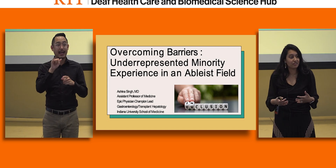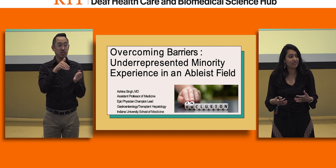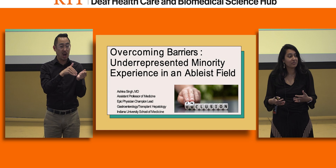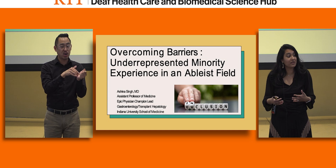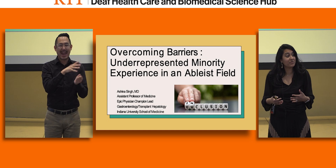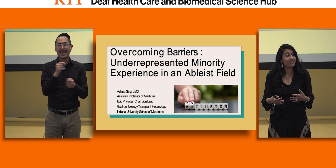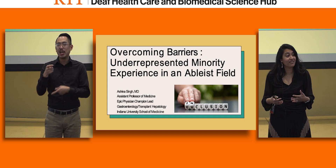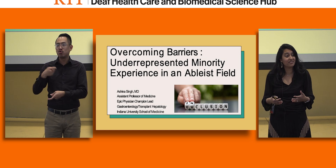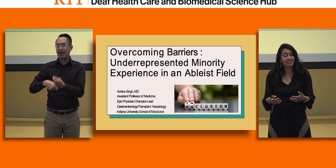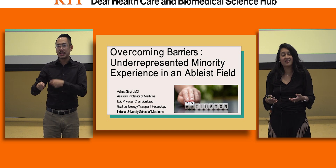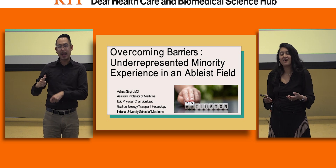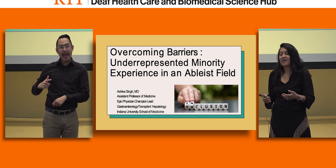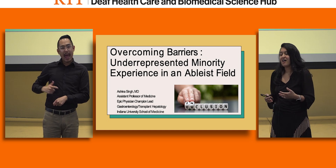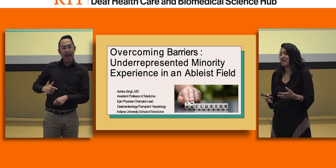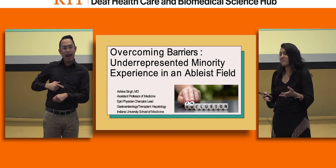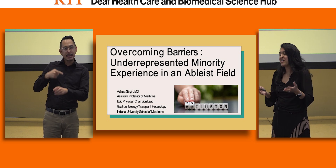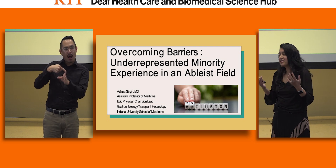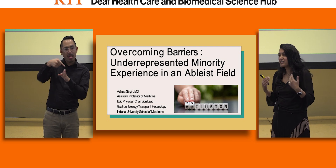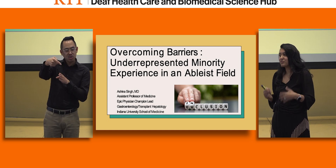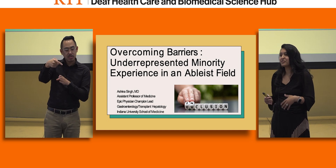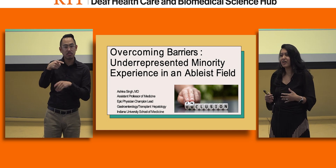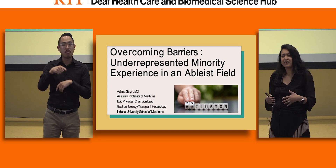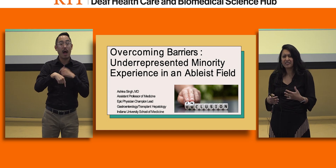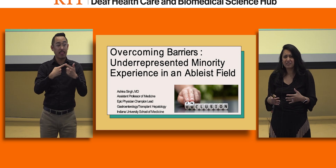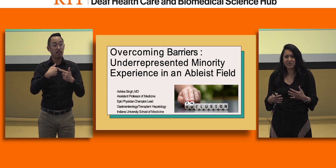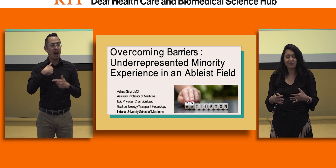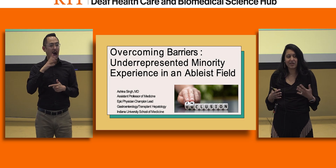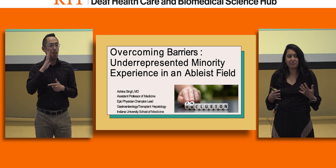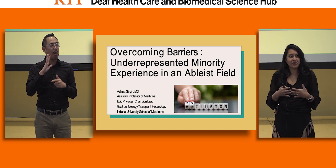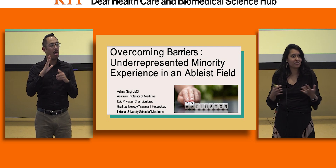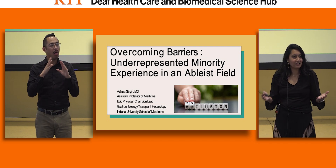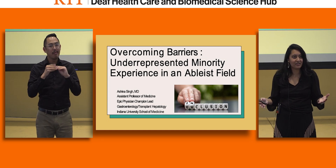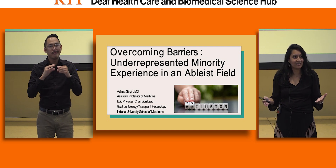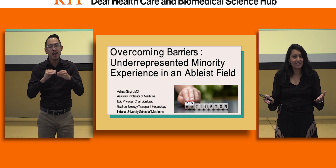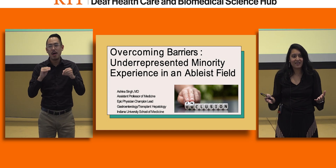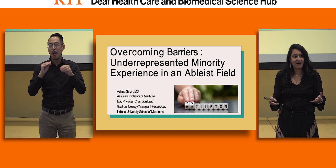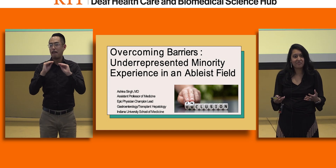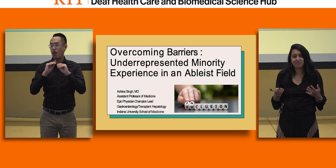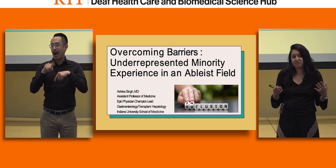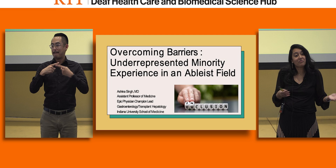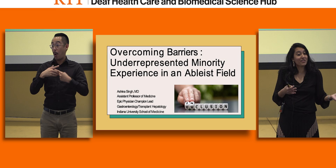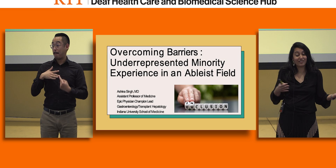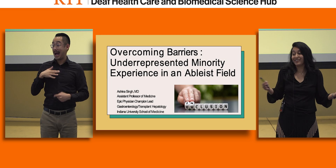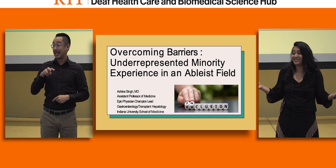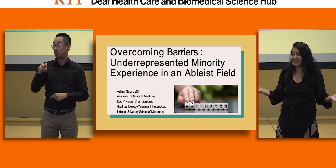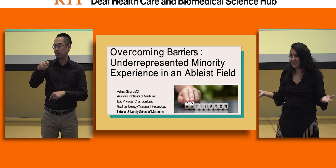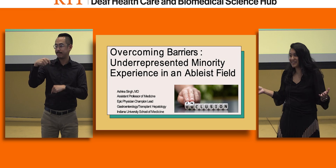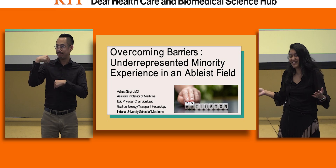and a transplant hepatologist. And then we'll talk a little bit about my journey from the start,